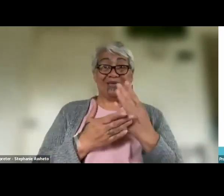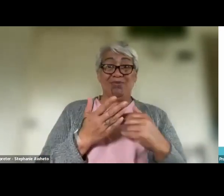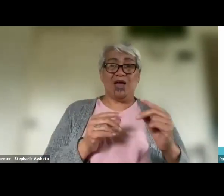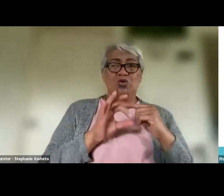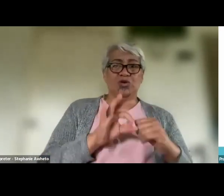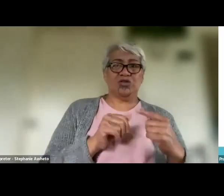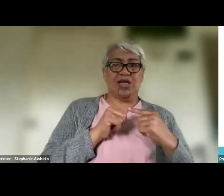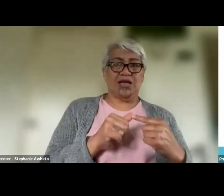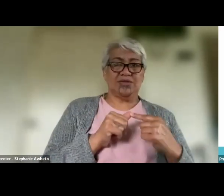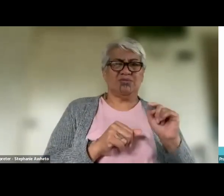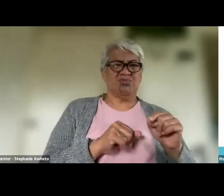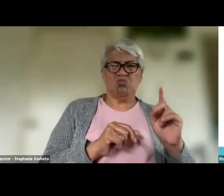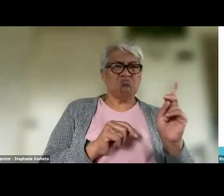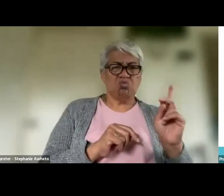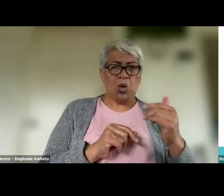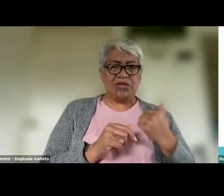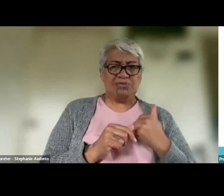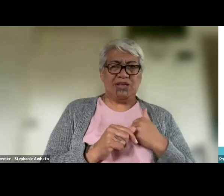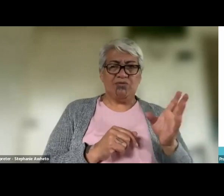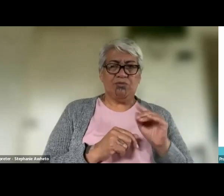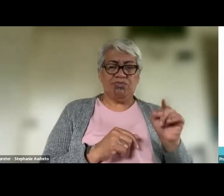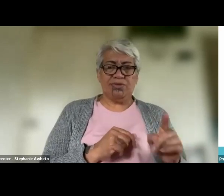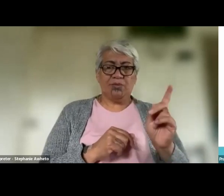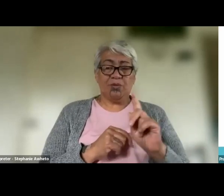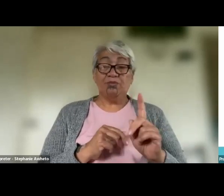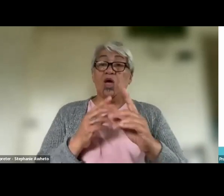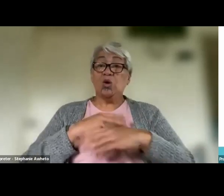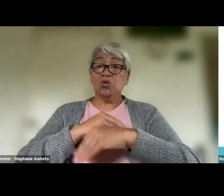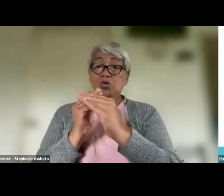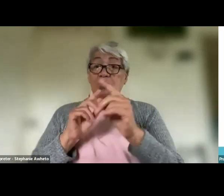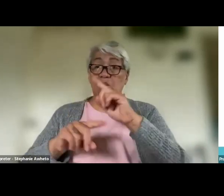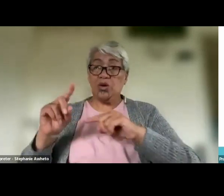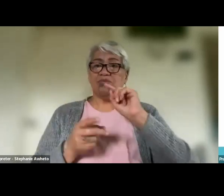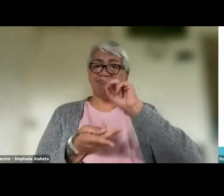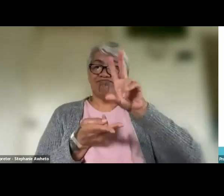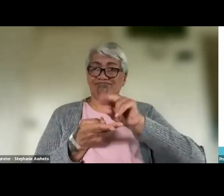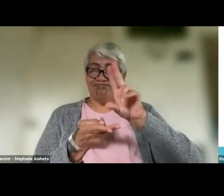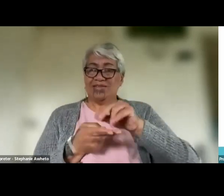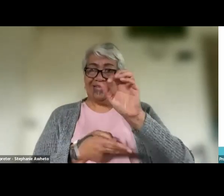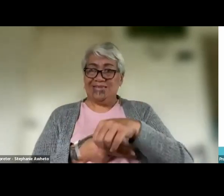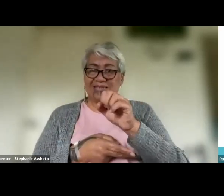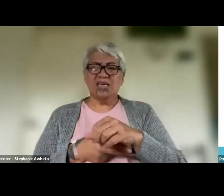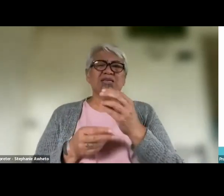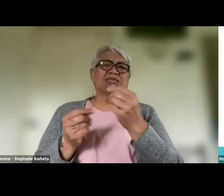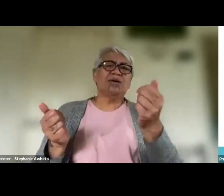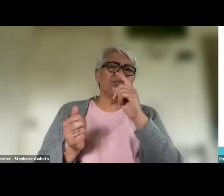So I just need to let you know that this Zoom meeting is being recorded for people who aren’t able to attend today.